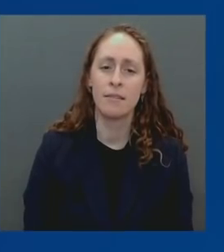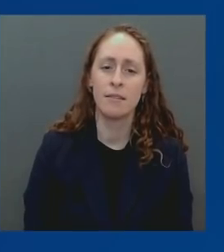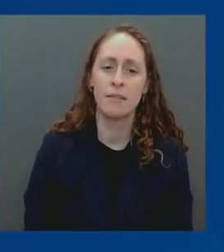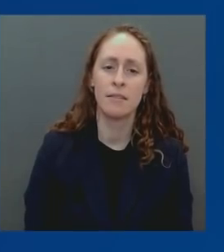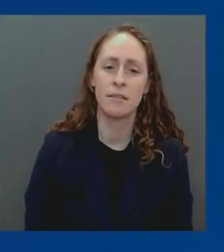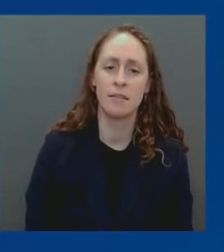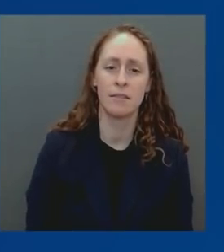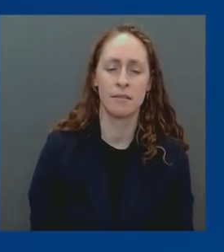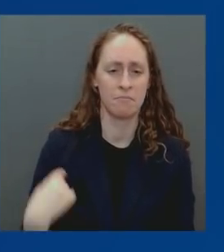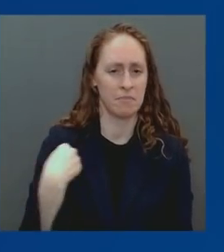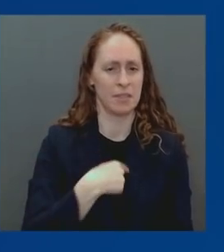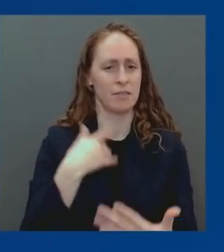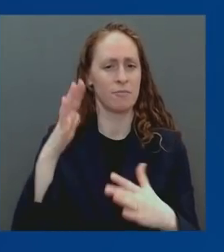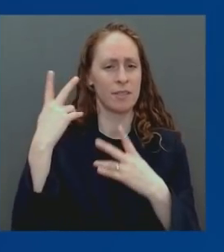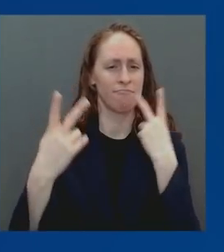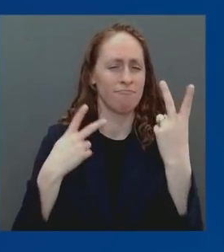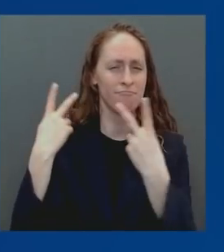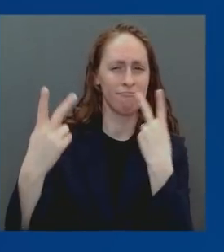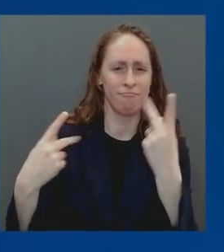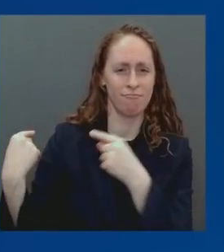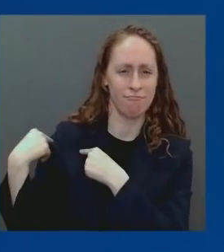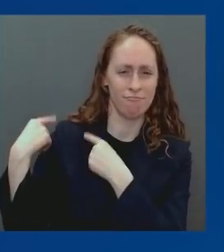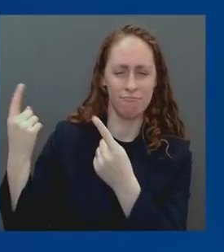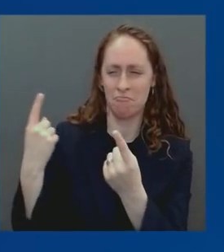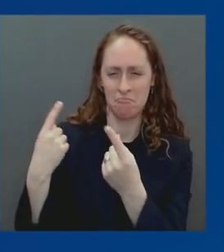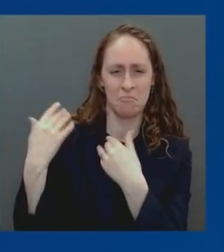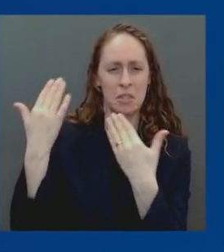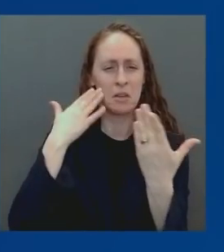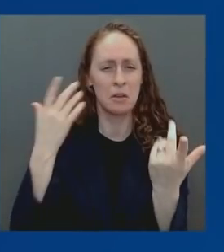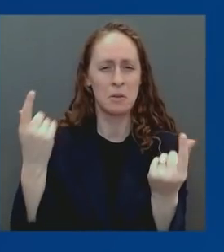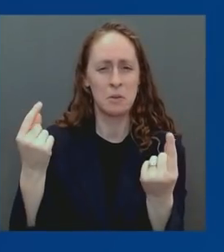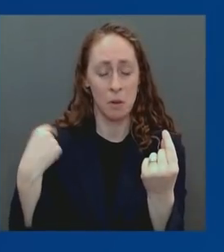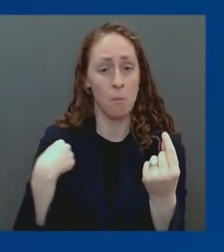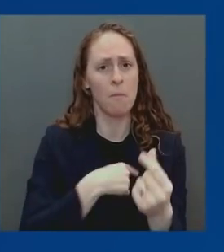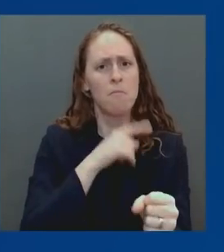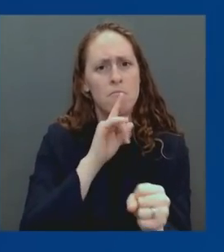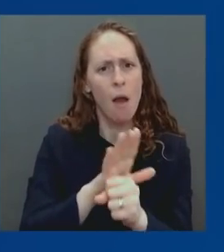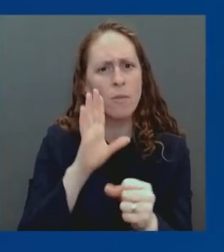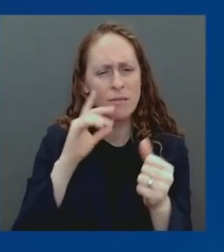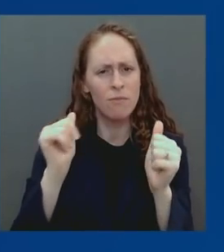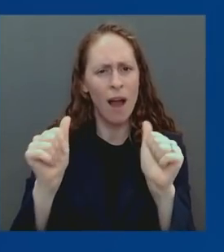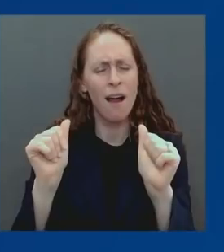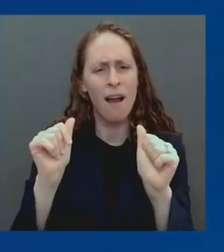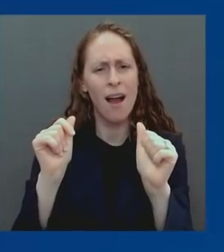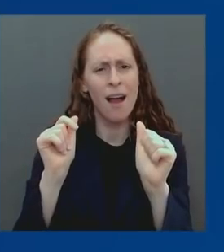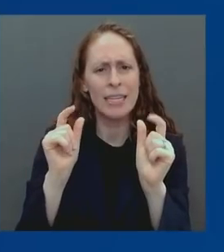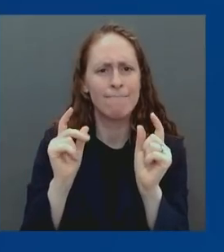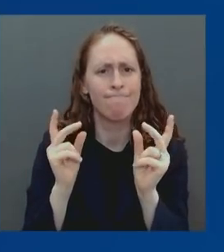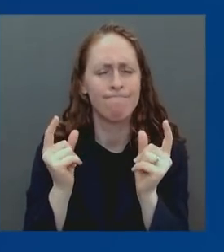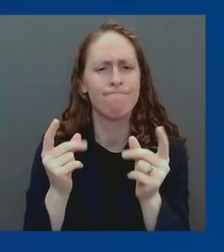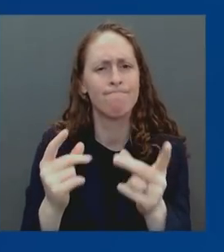But we'll move as fast as possible, pending the decision of CDC and FDA. And I think the preparation we're doing now